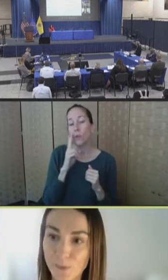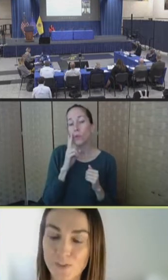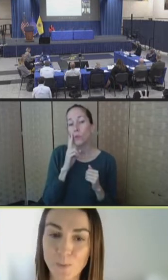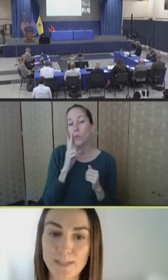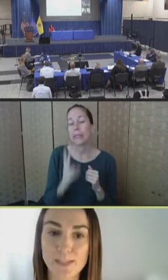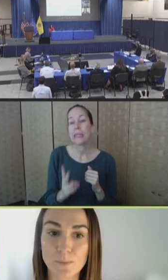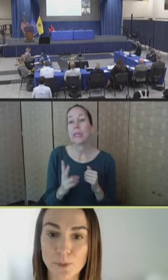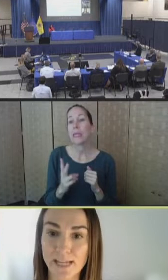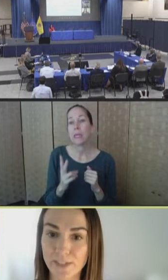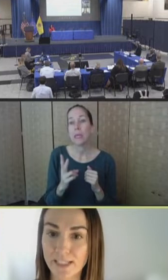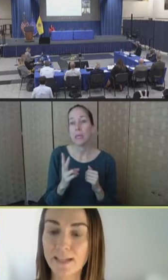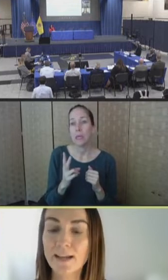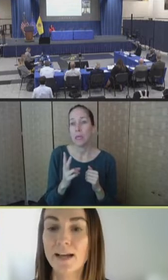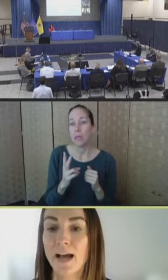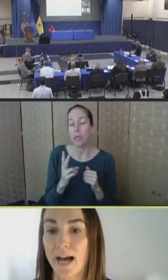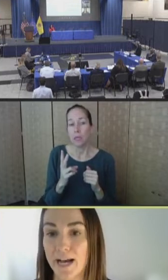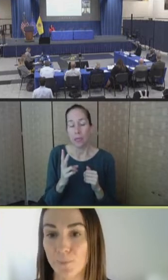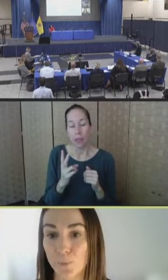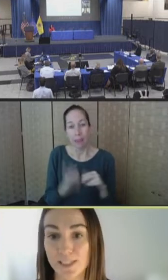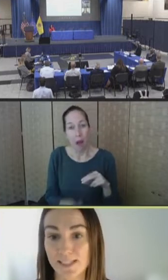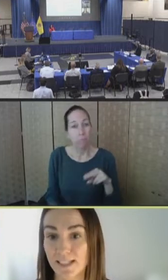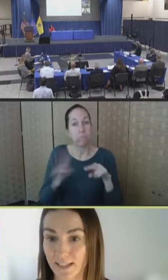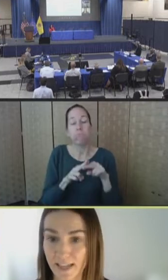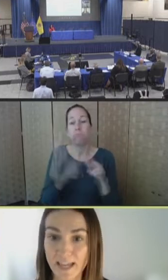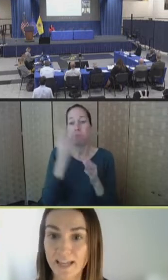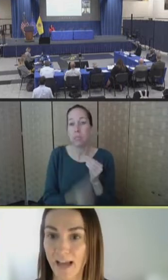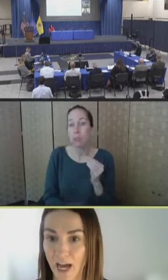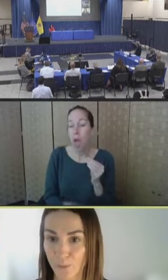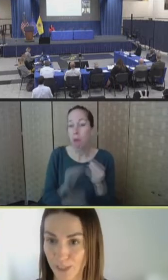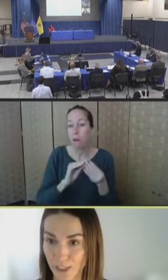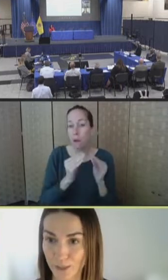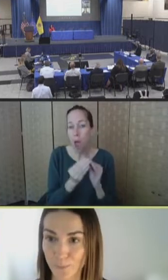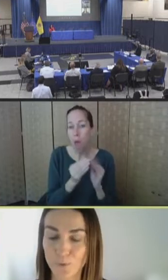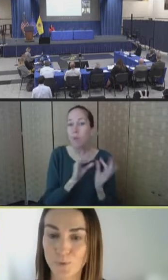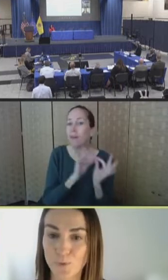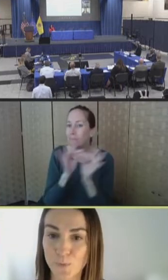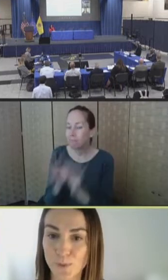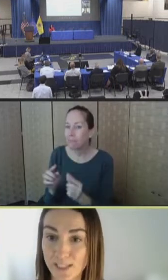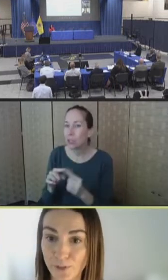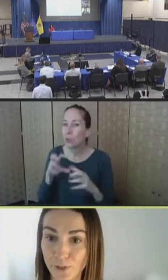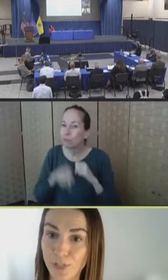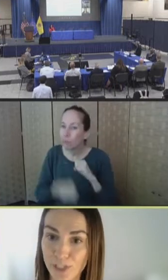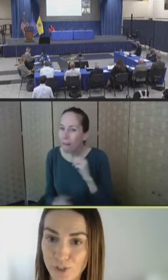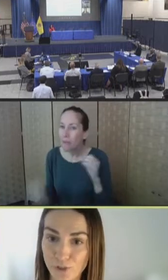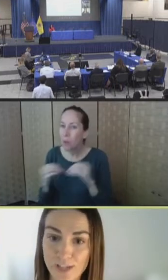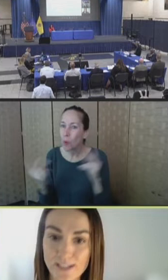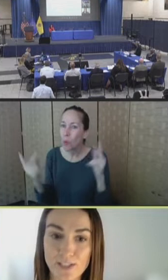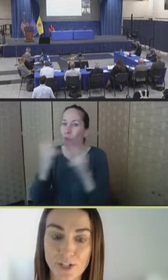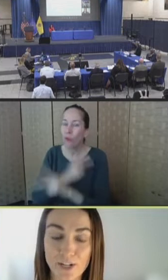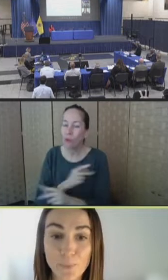with the spikes in mortality. We see, again, how many specific relational losses there have